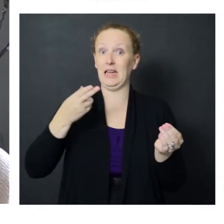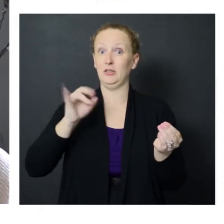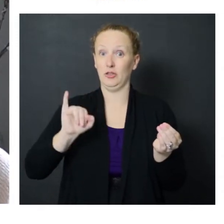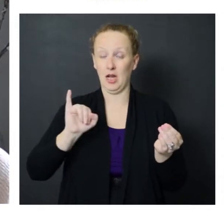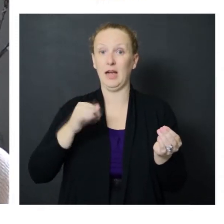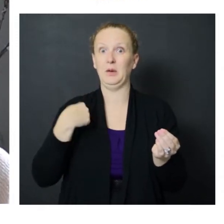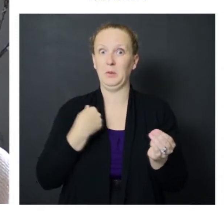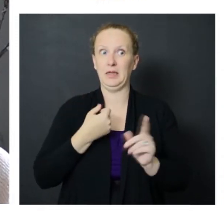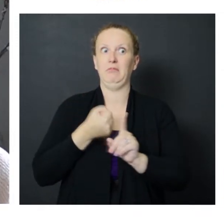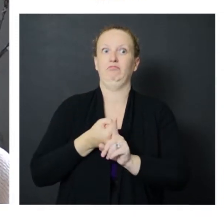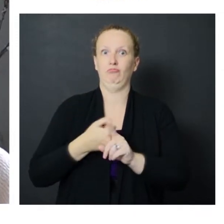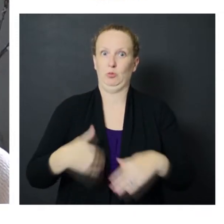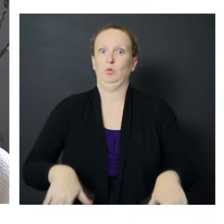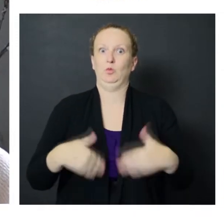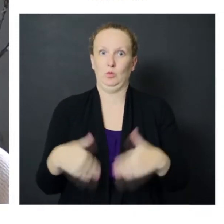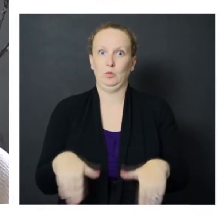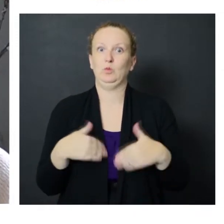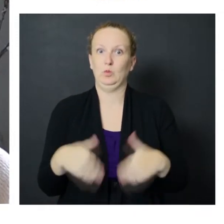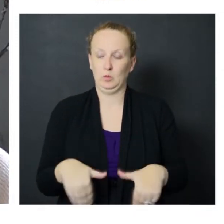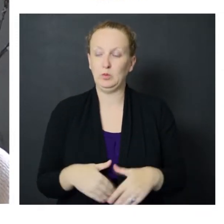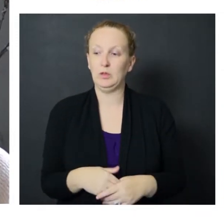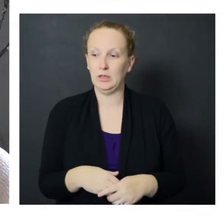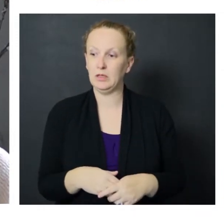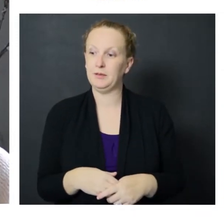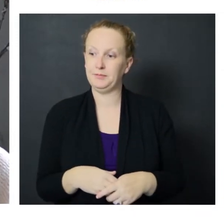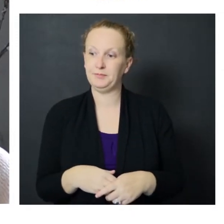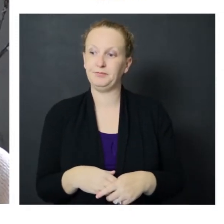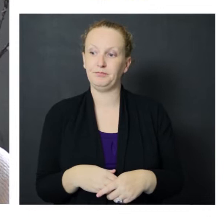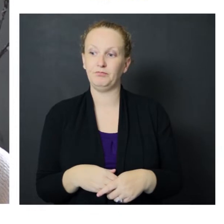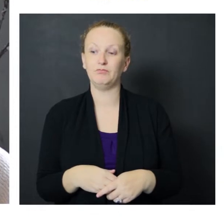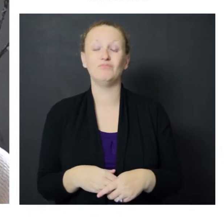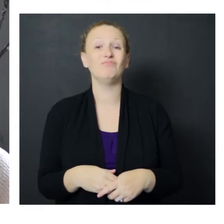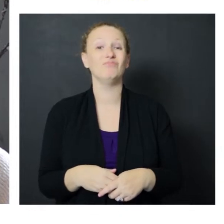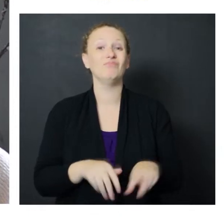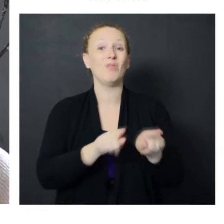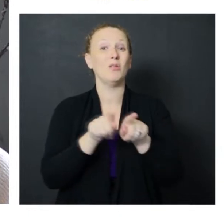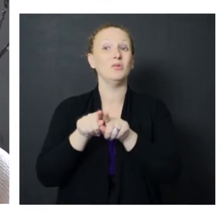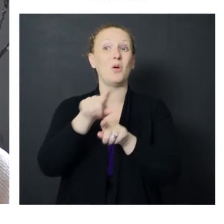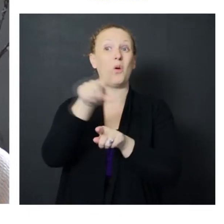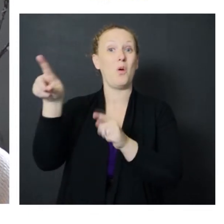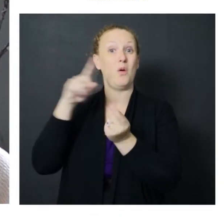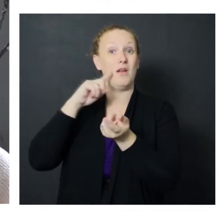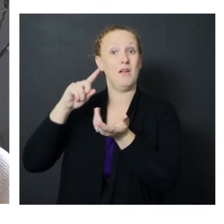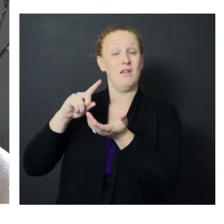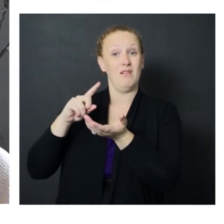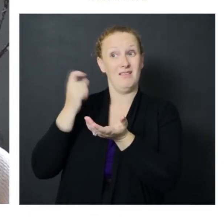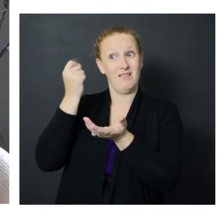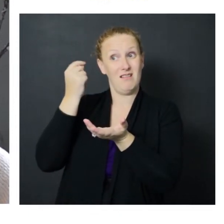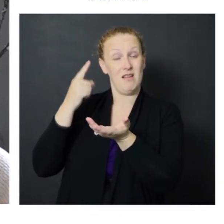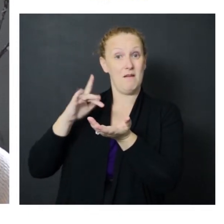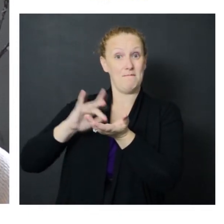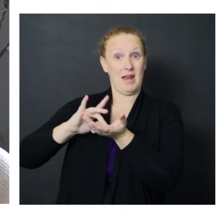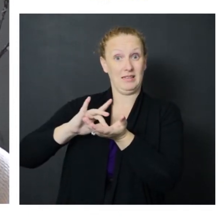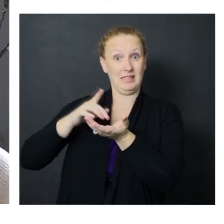felt it along with, um, graduates of medical professionals who needed to take their medical board